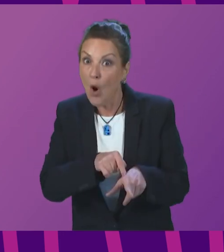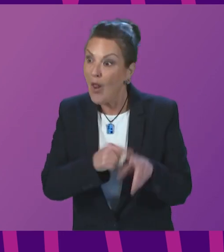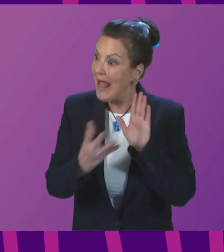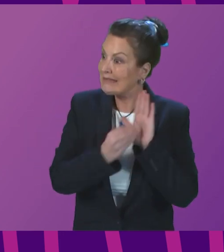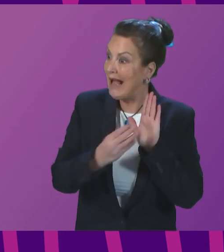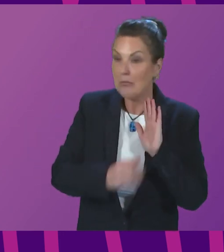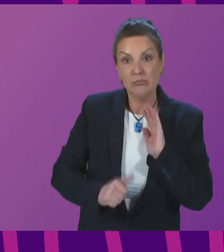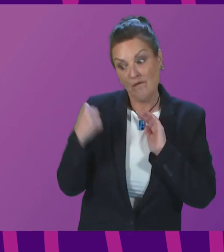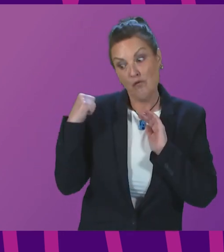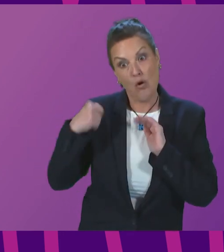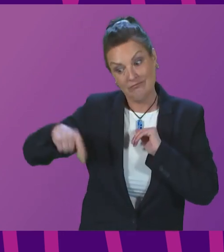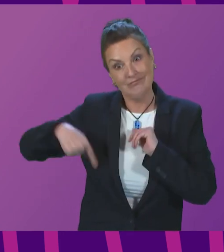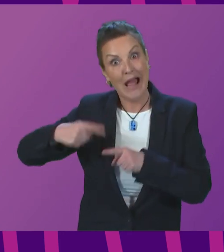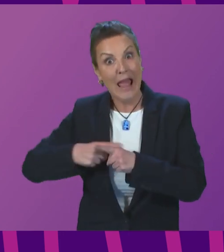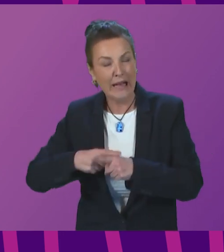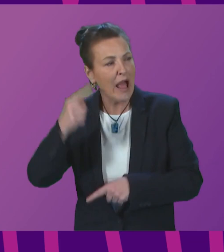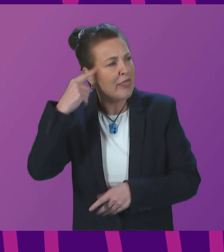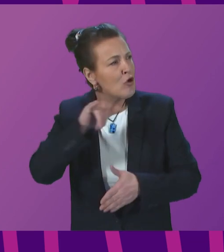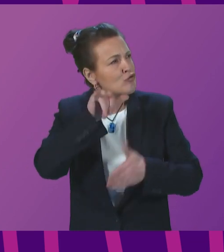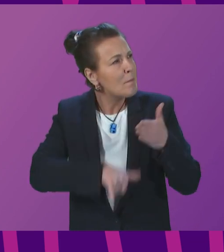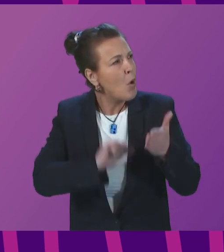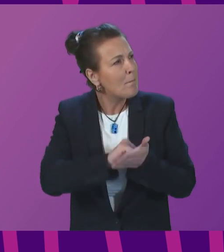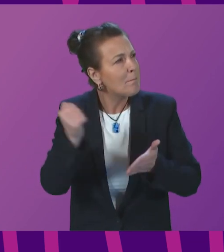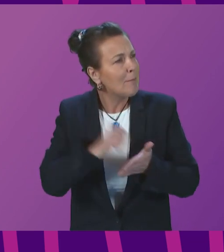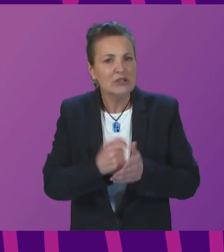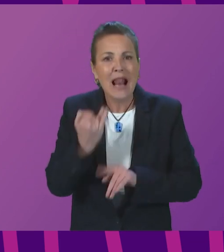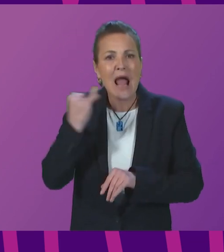A report was published just last week by the Westminster all-party parliamentary group